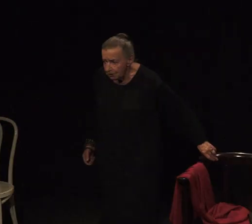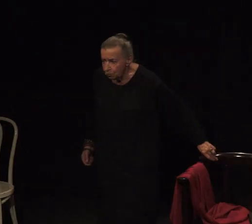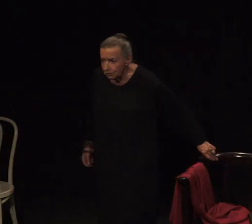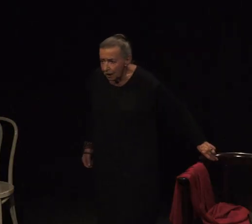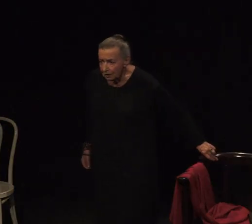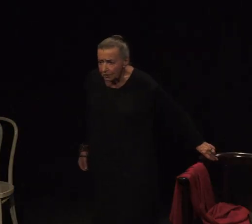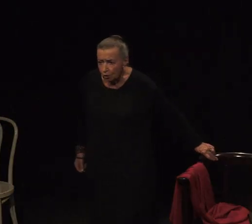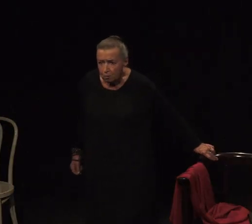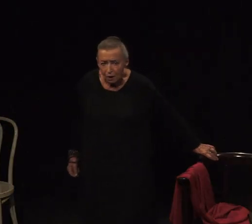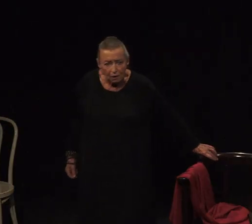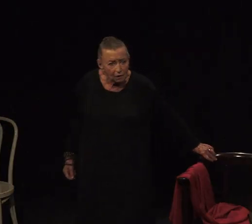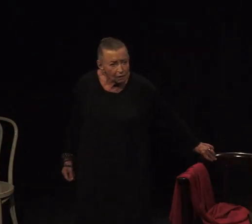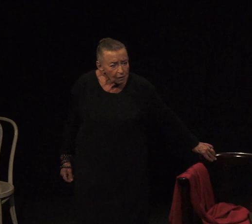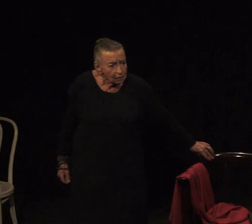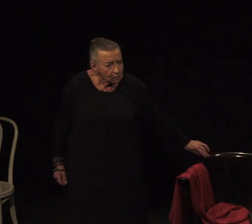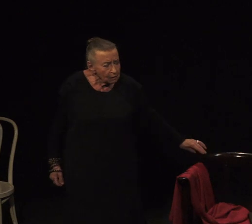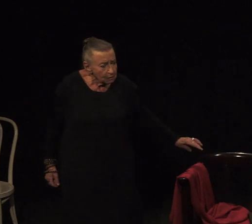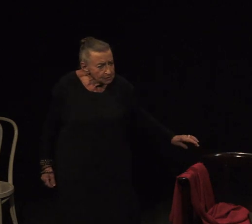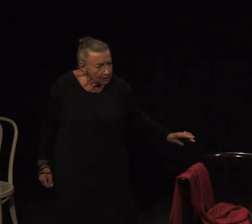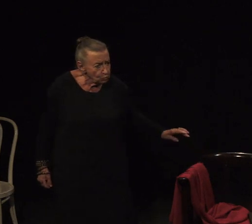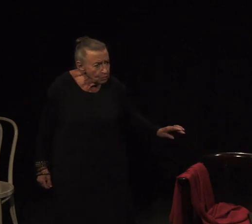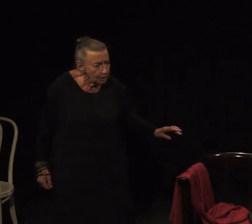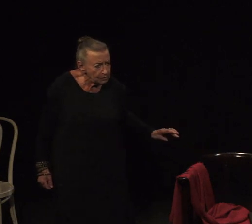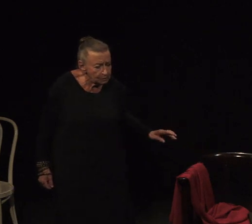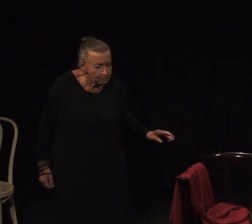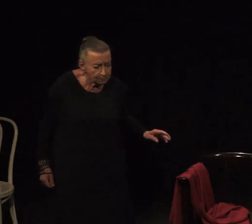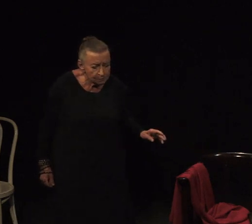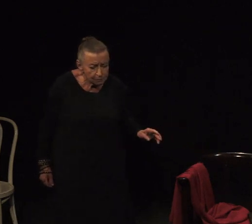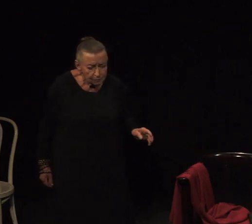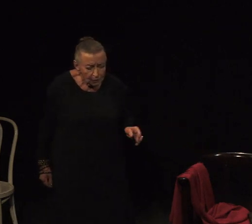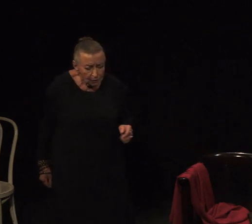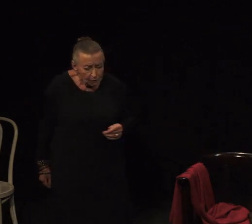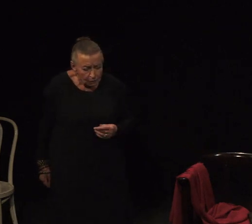to see the Judge, and said pensively: